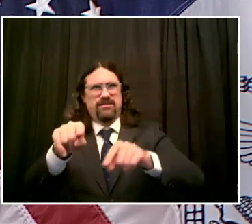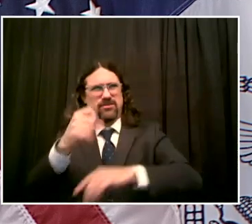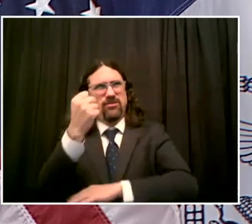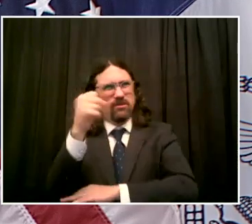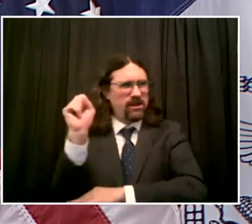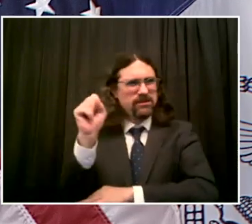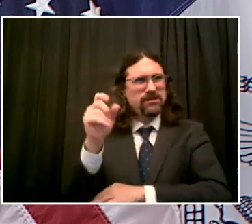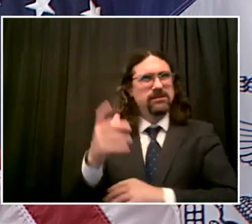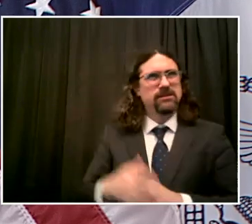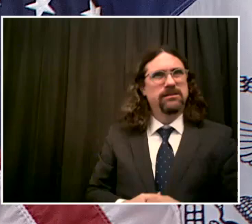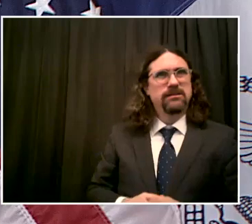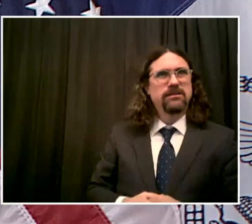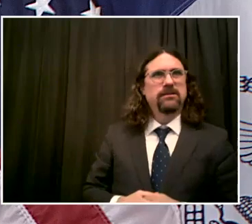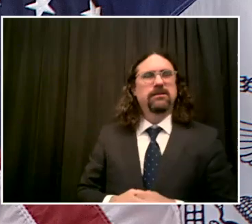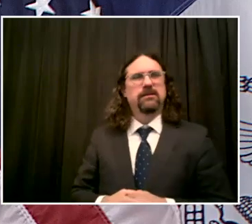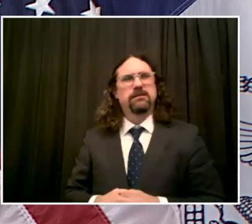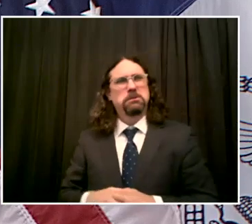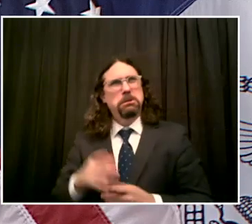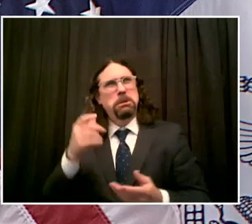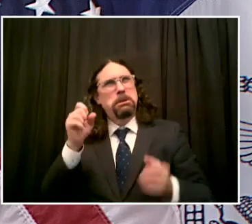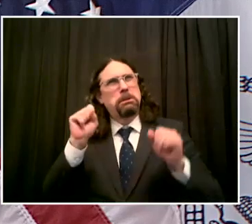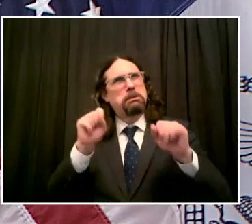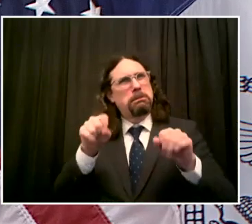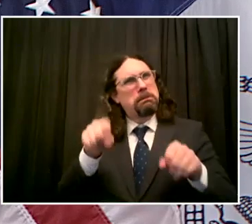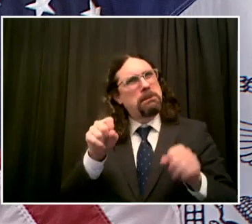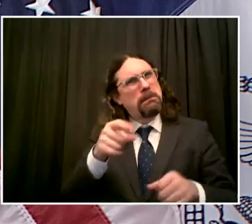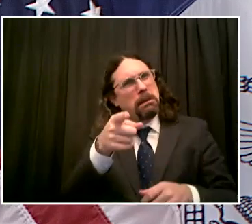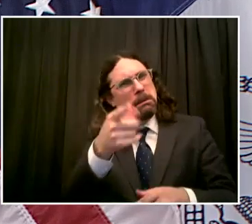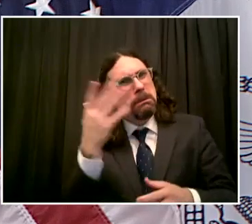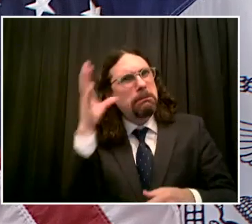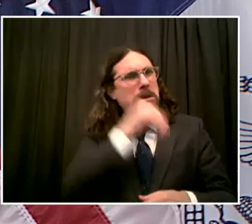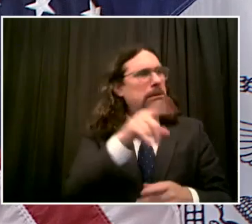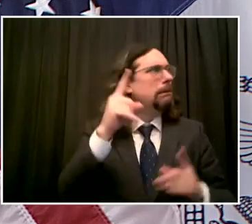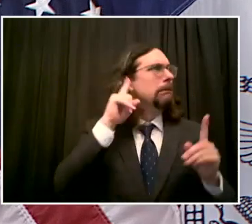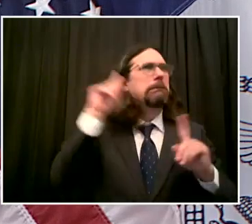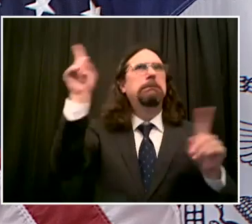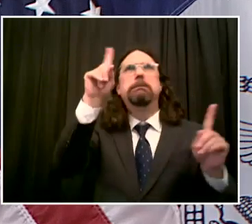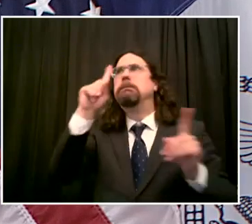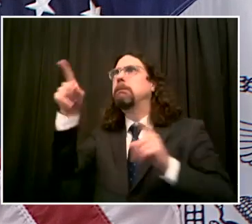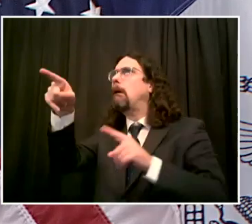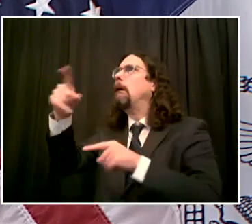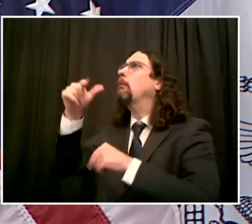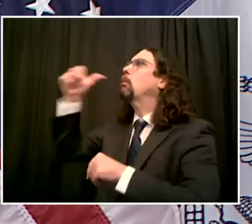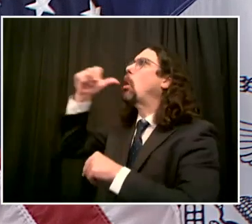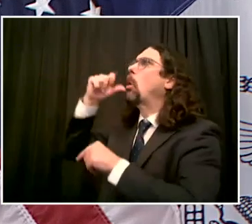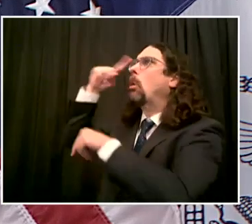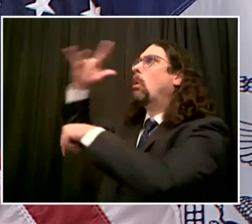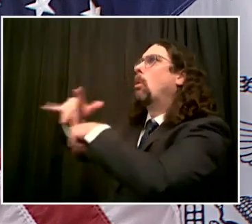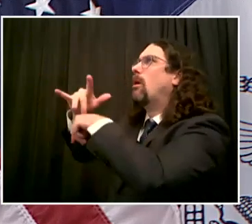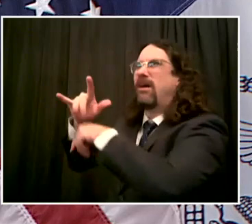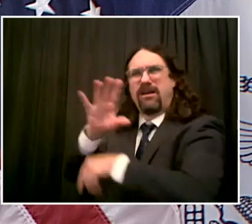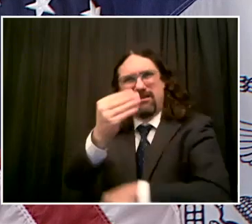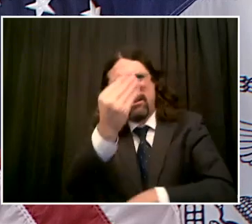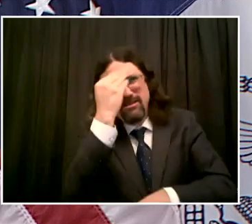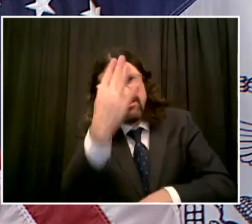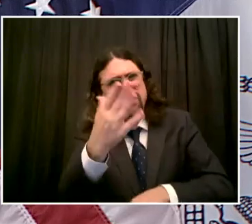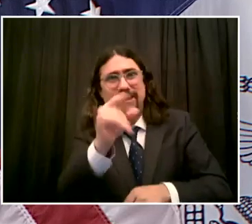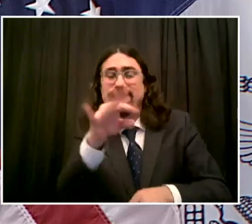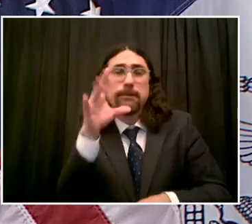FOCUSED ON. Reporter: GOOD MORNING MR.